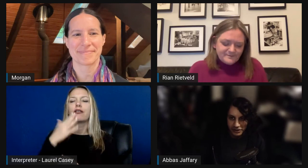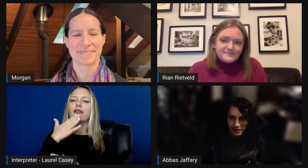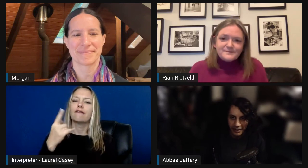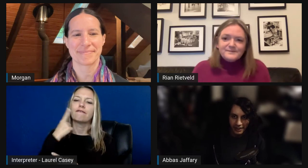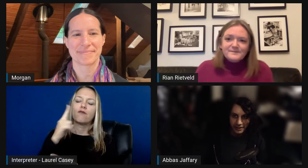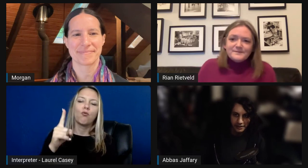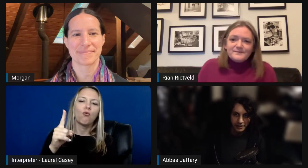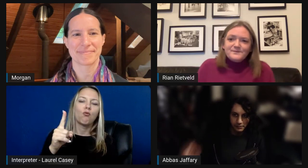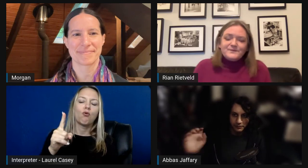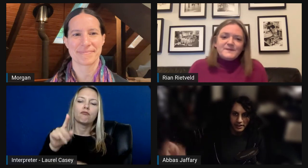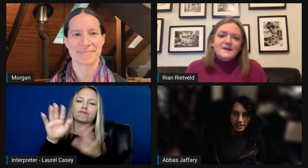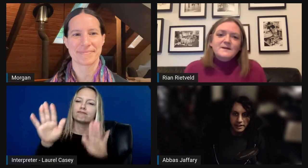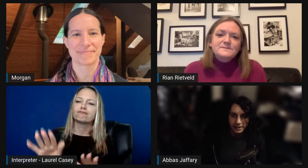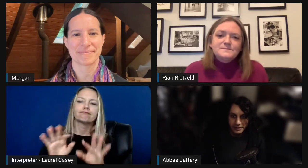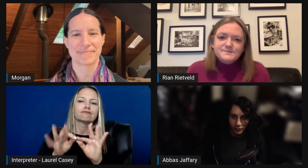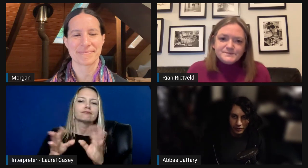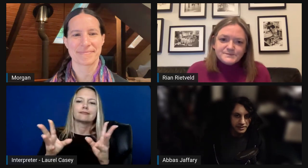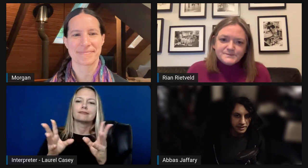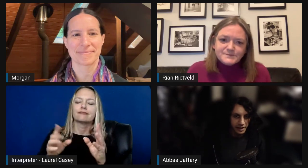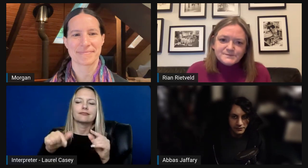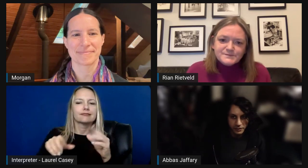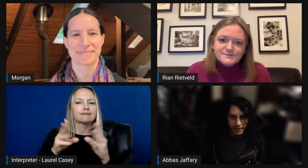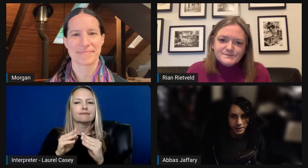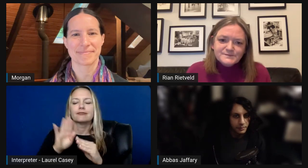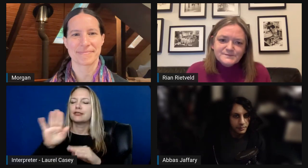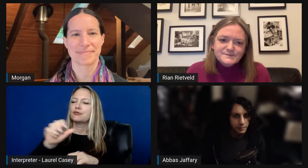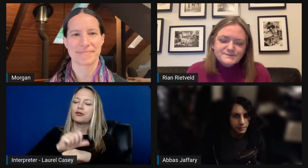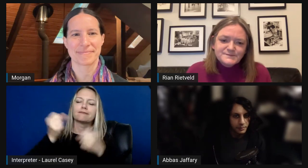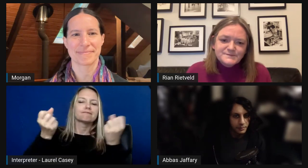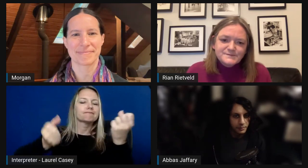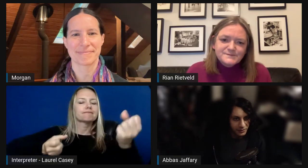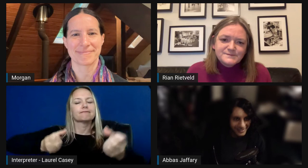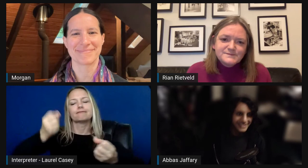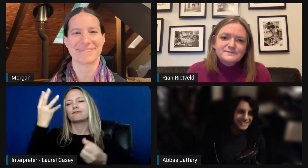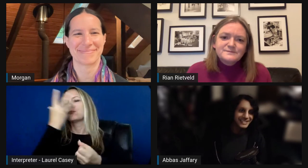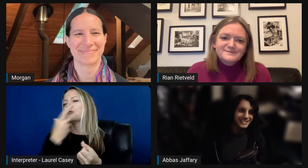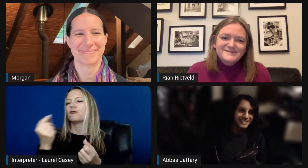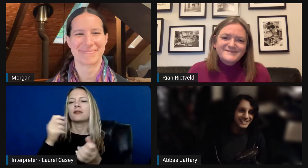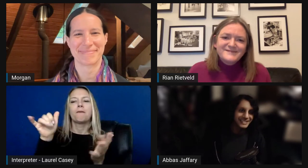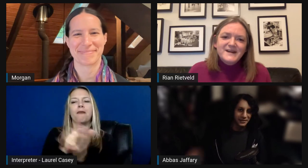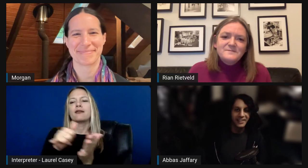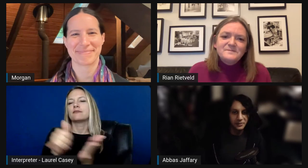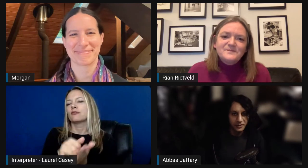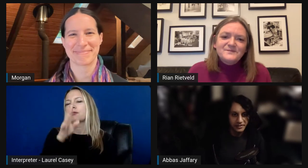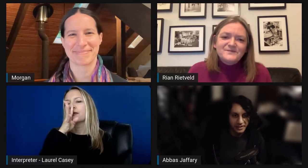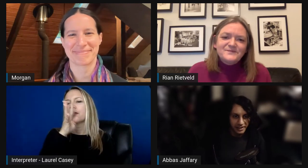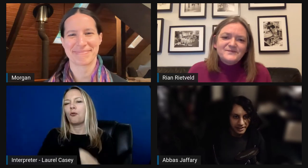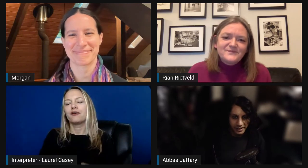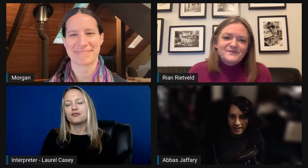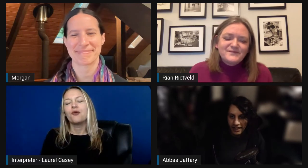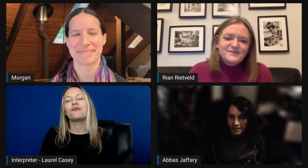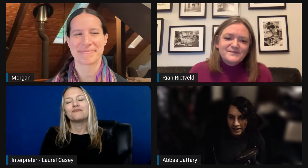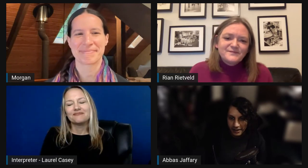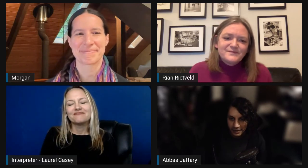His work is delightful and impossible to ignore, so thank him once again.